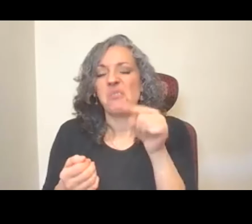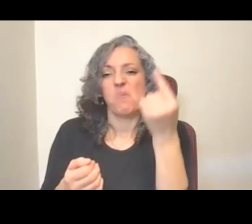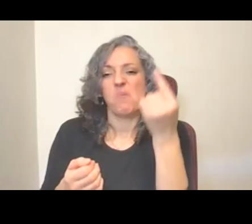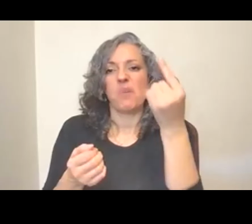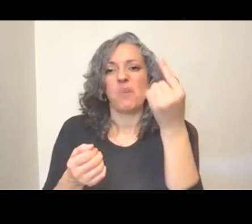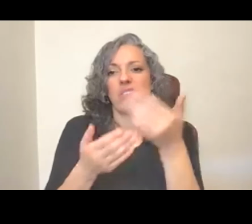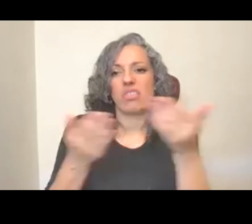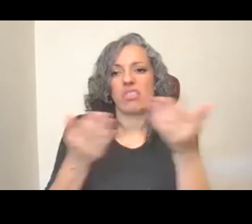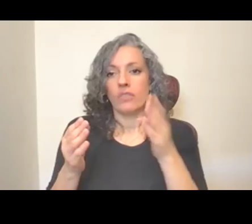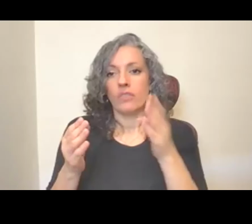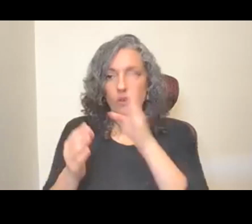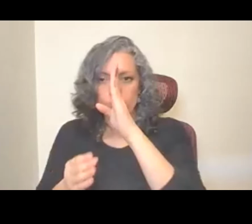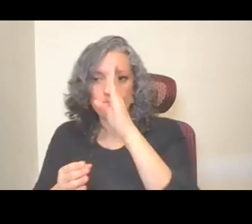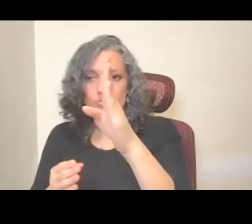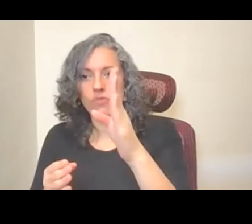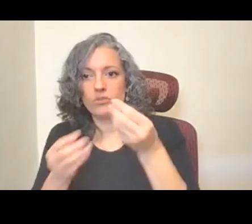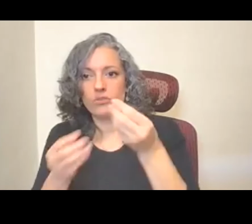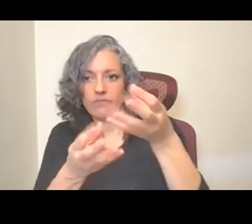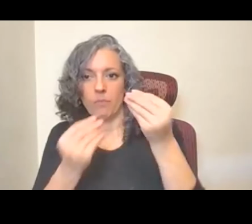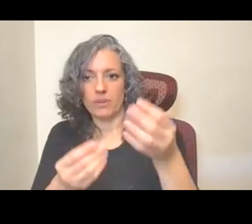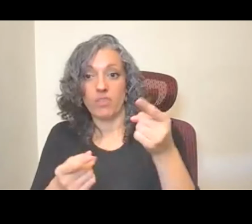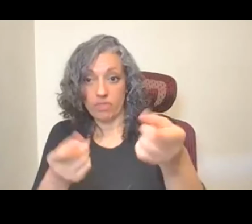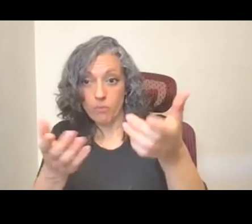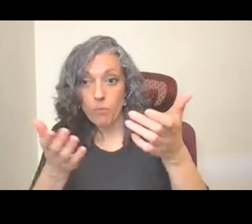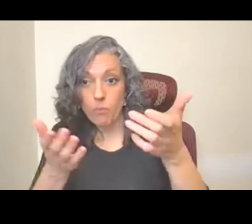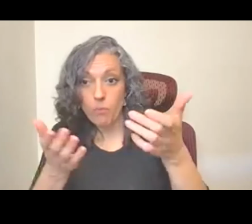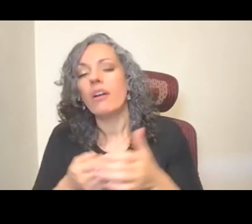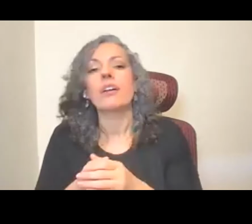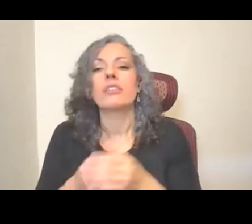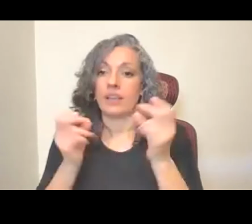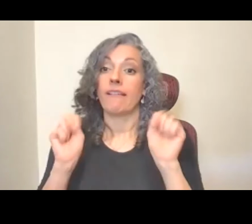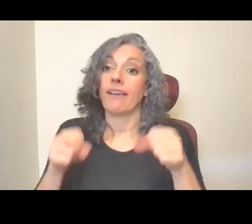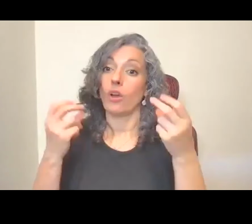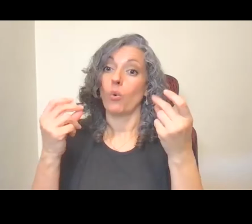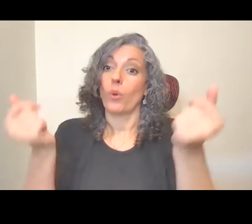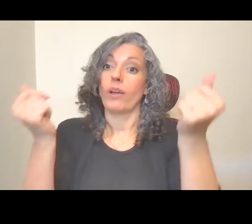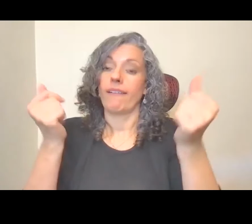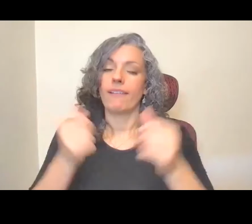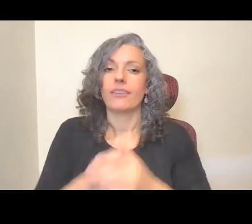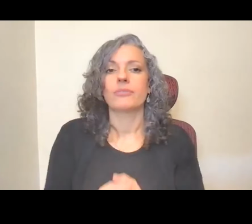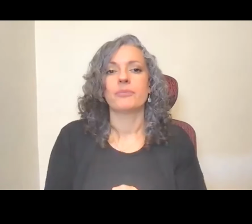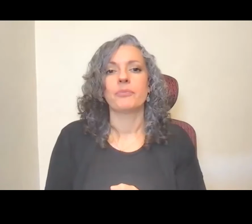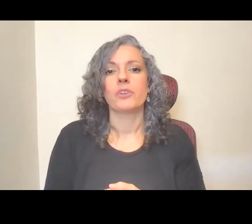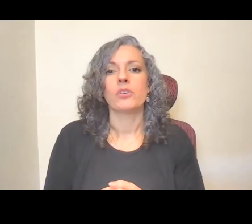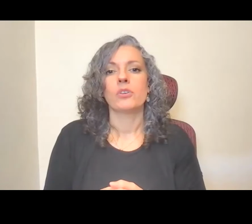pretty quickly. So what you want to document for the skip to content link? Where is the link?